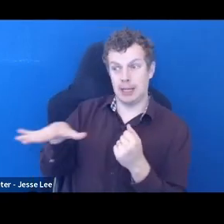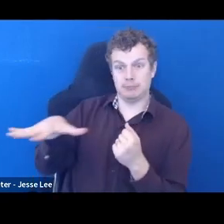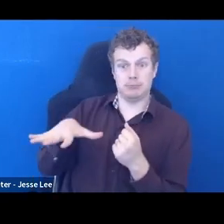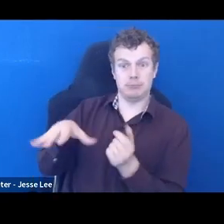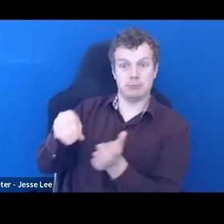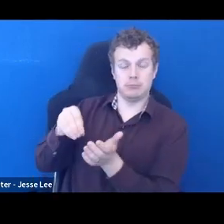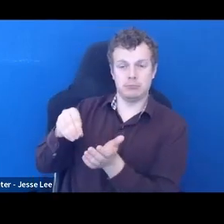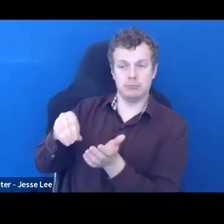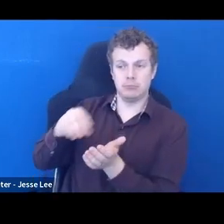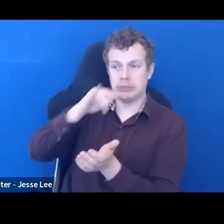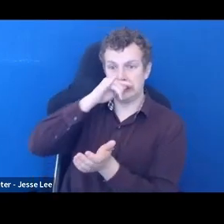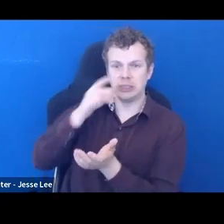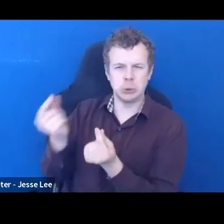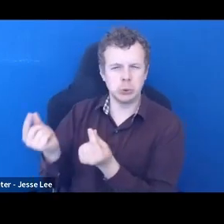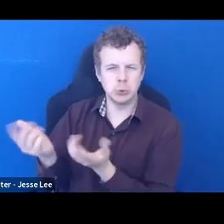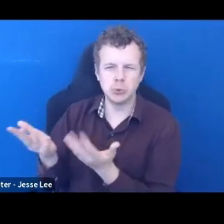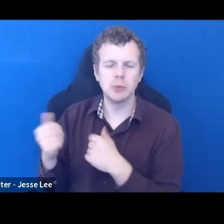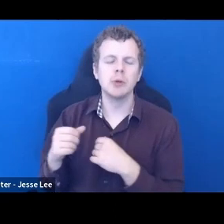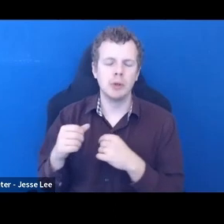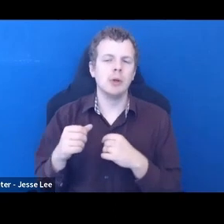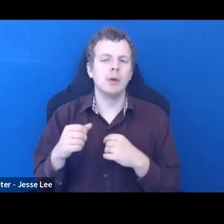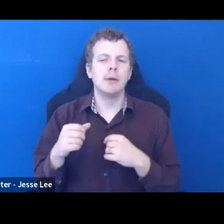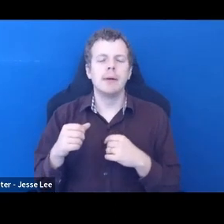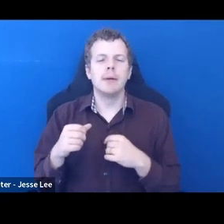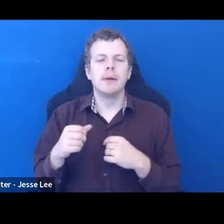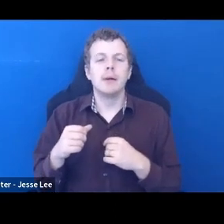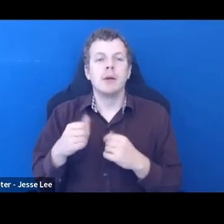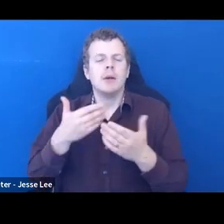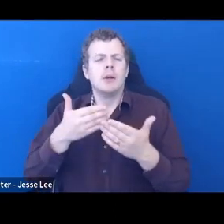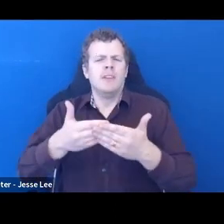So one of the things that I mentioned previously is that I didn't want to focus too much